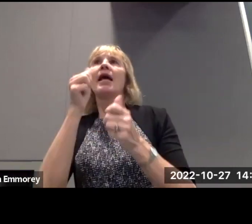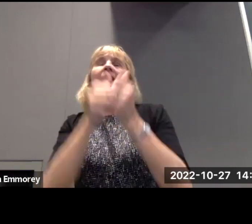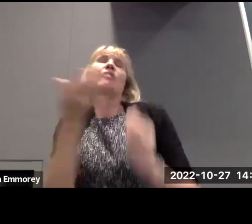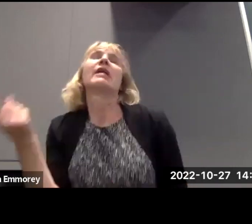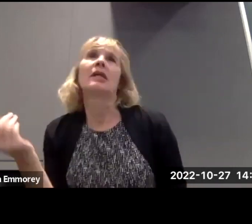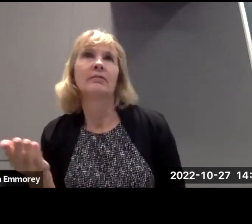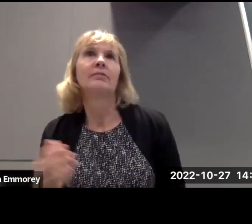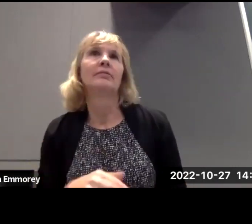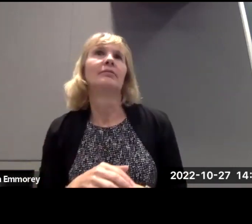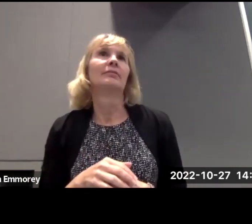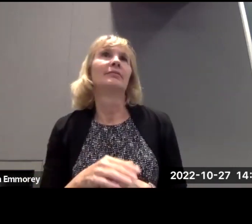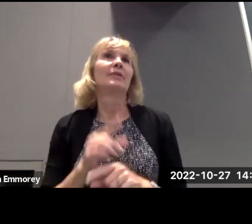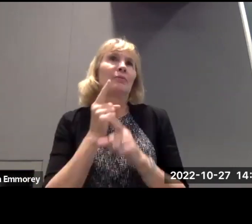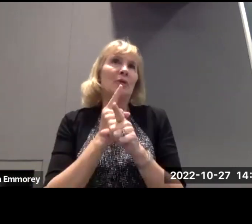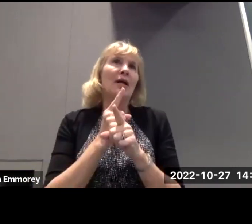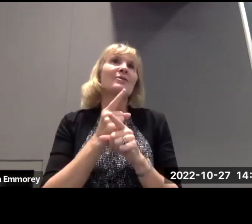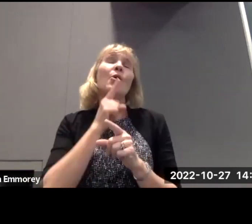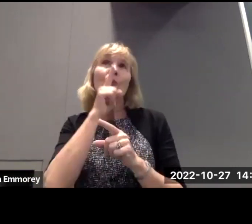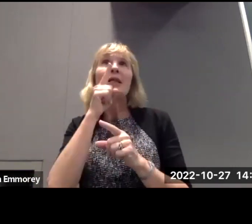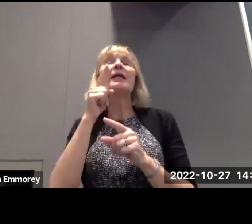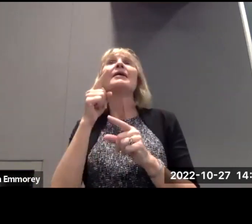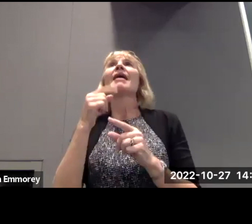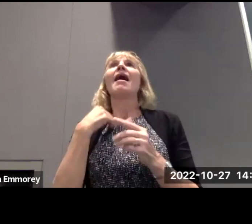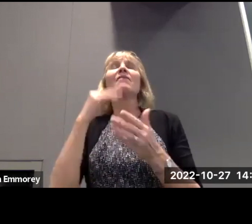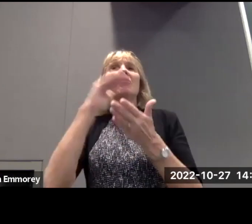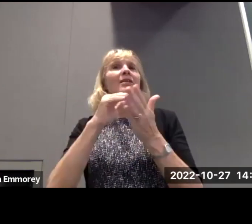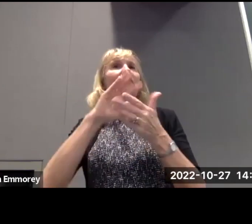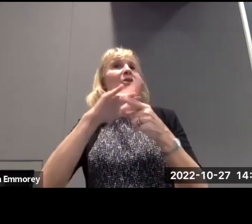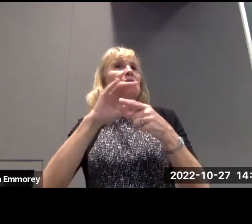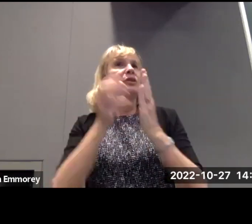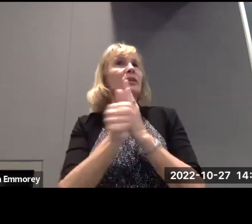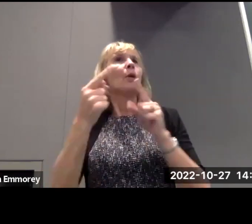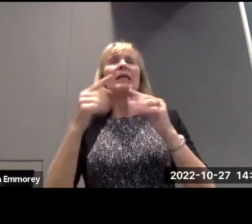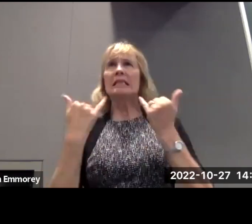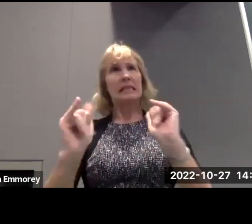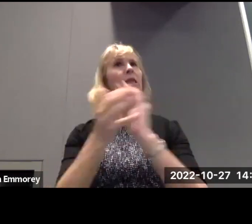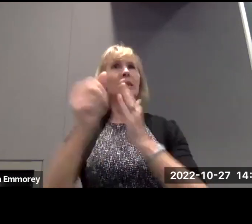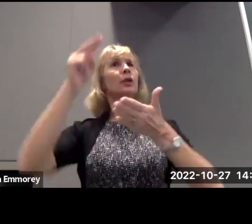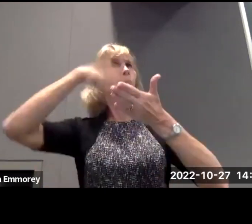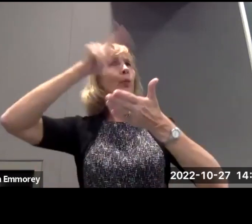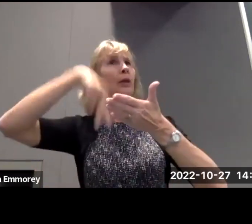So i'd say, Don't focus on my but